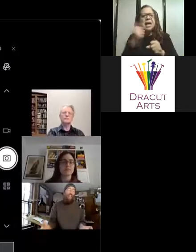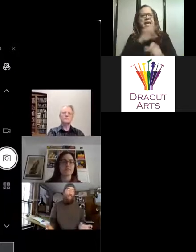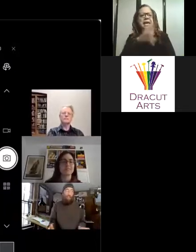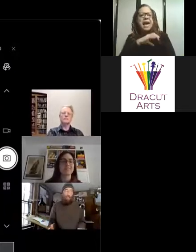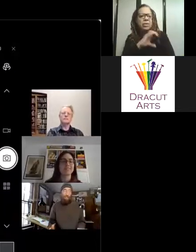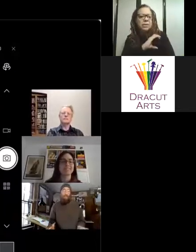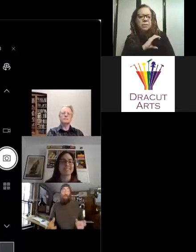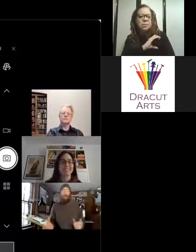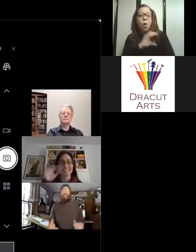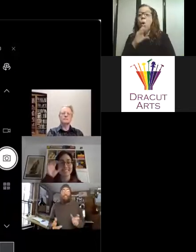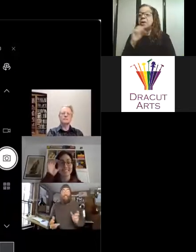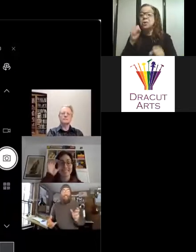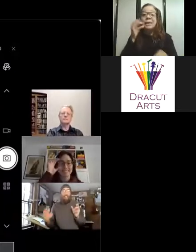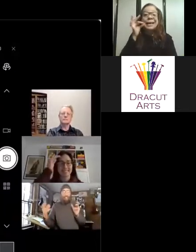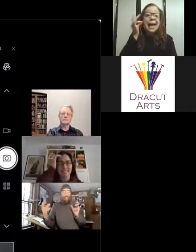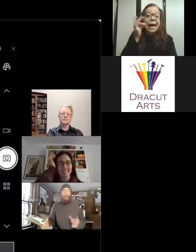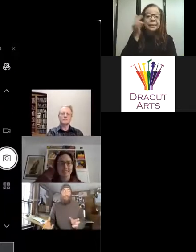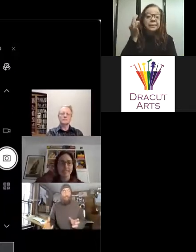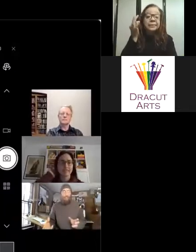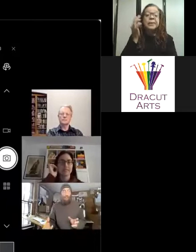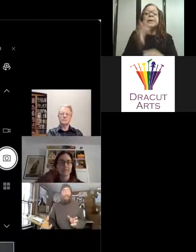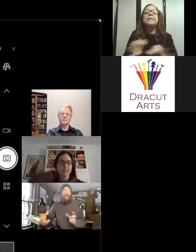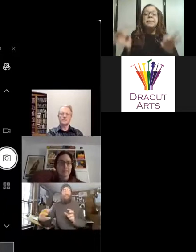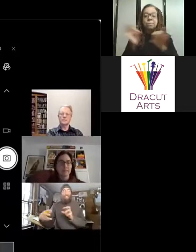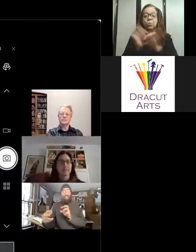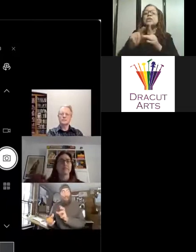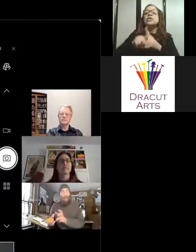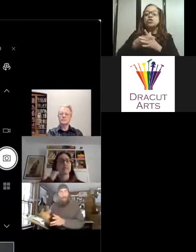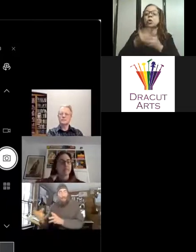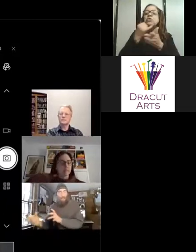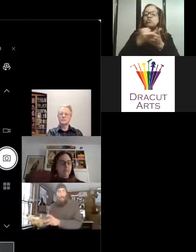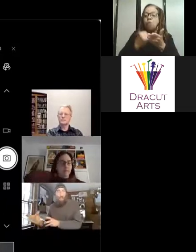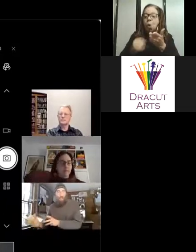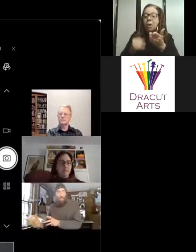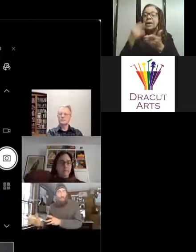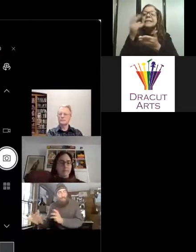cat or something. The important thing is to start drawing and see what happens as I draw his story,